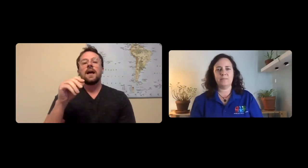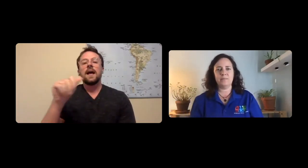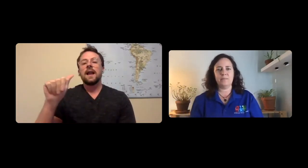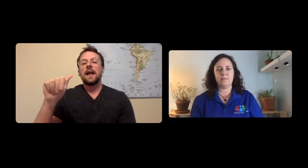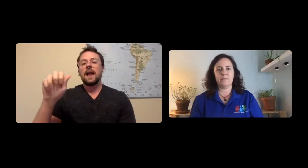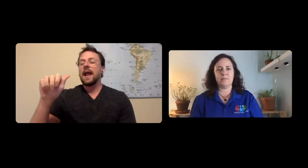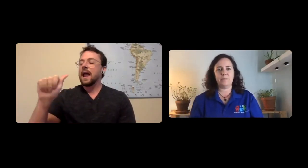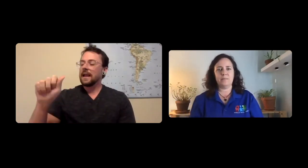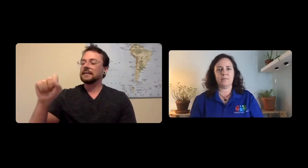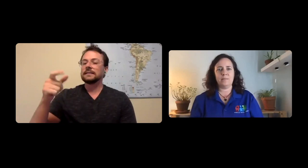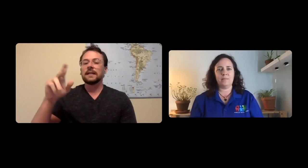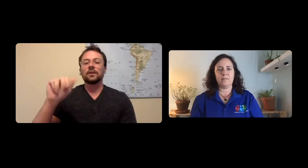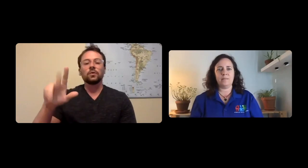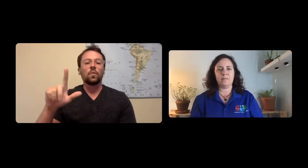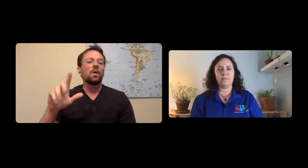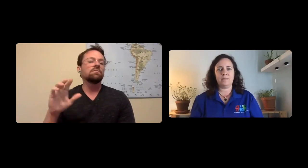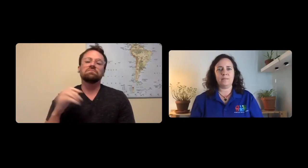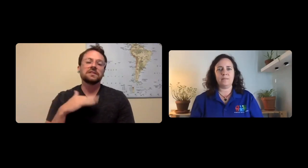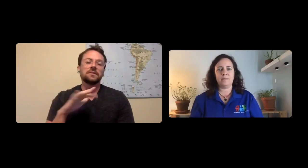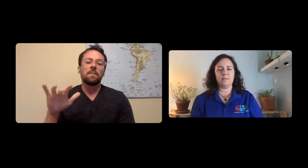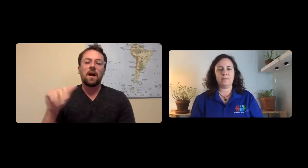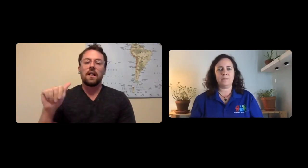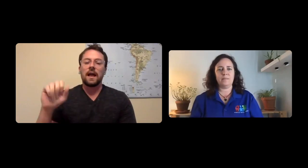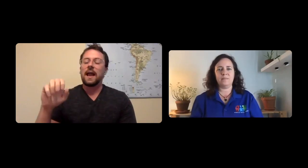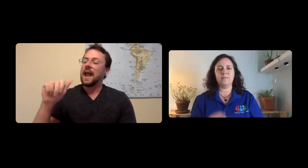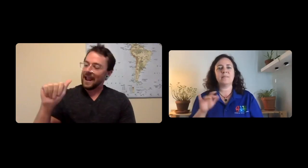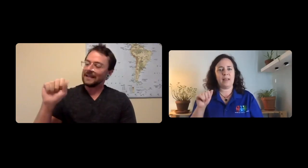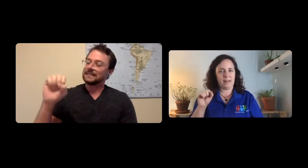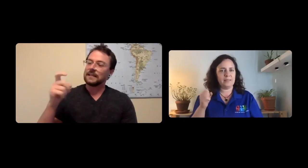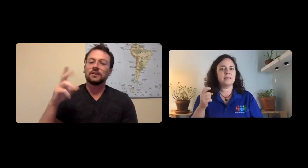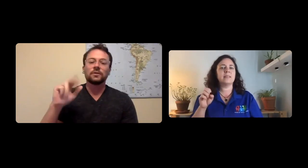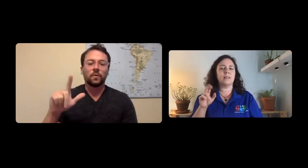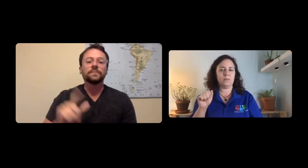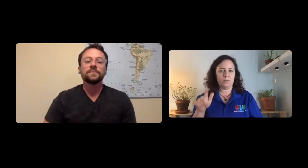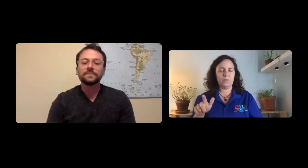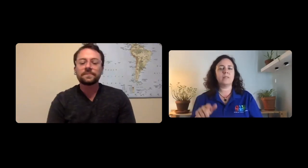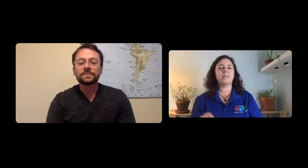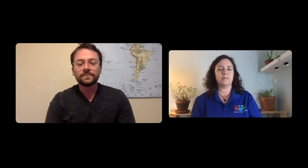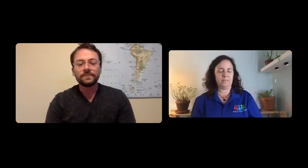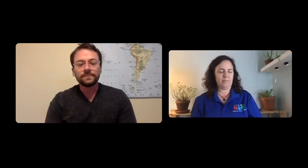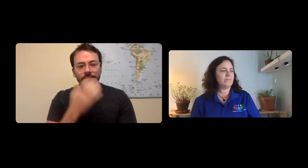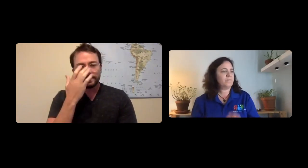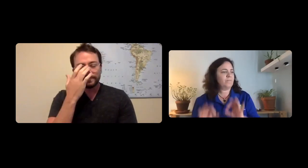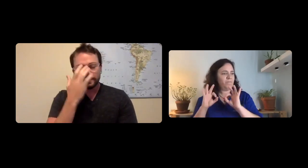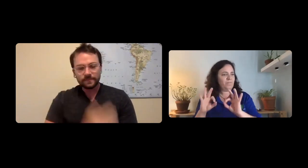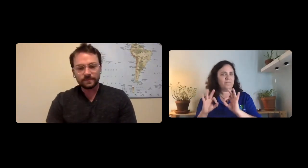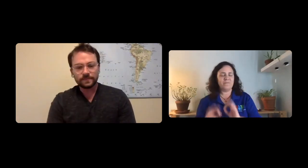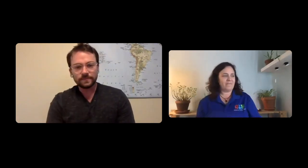Asexual, is typically just finger spelled.